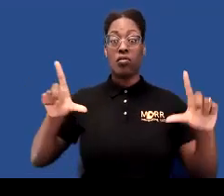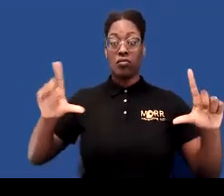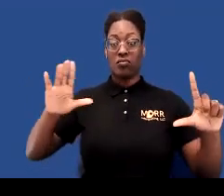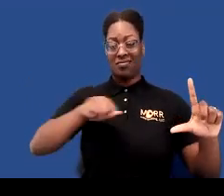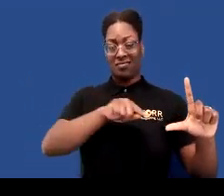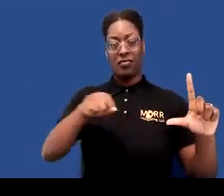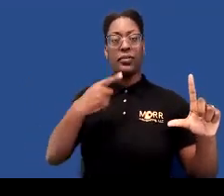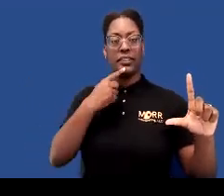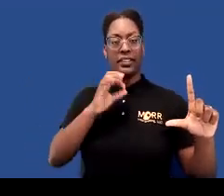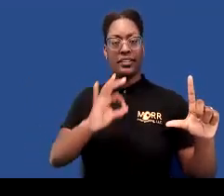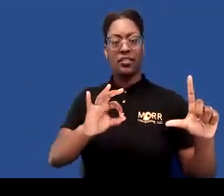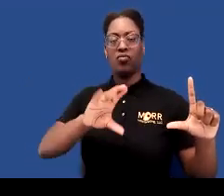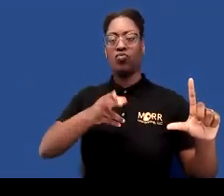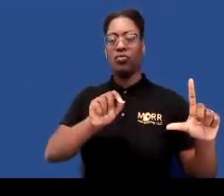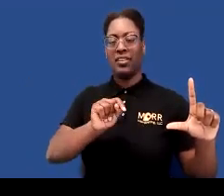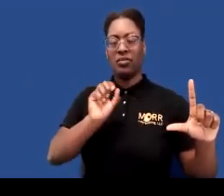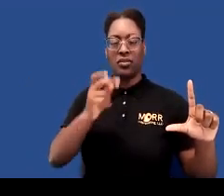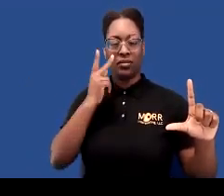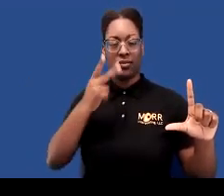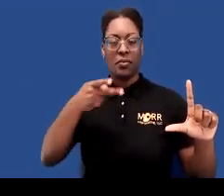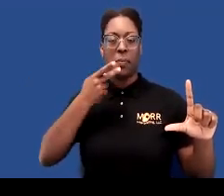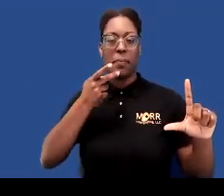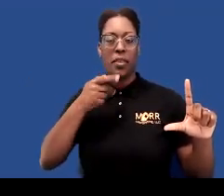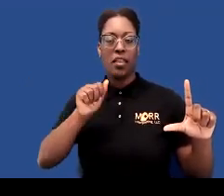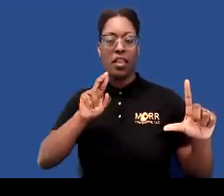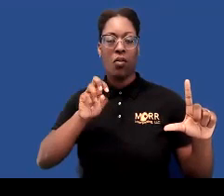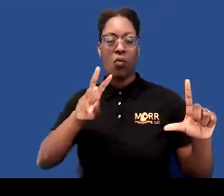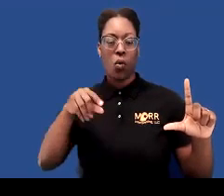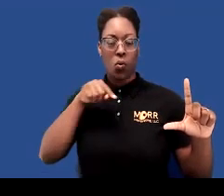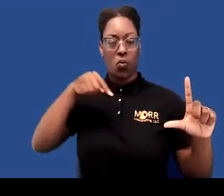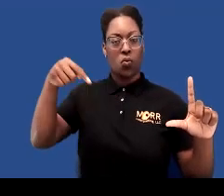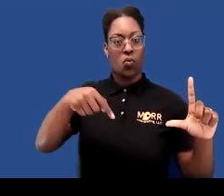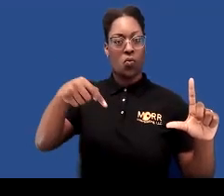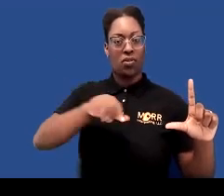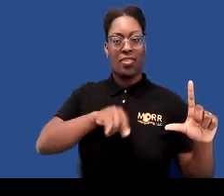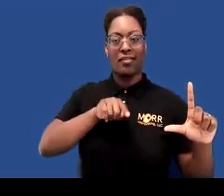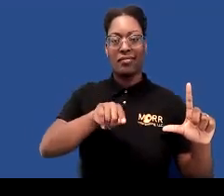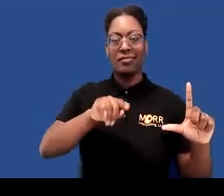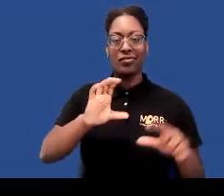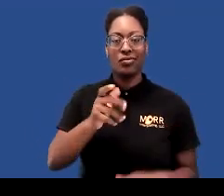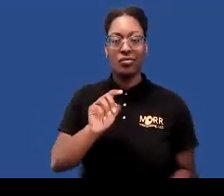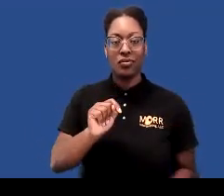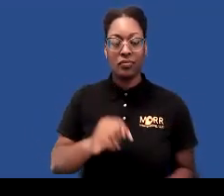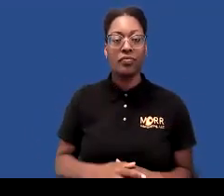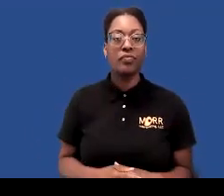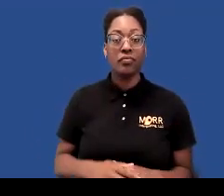with the pink arrow on the screen. The Chat panel should appear on the right side of your screen. Okay, so that